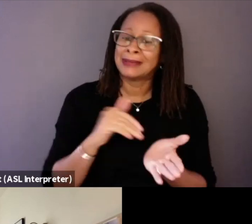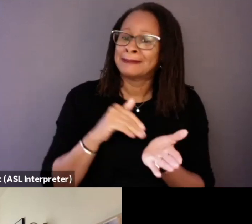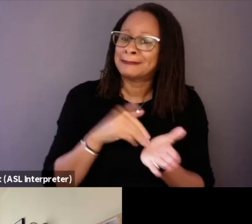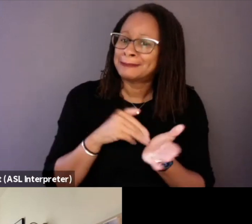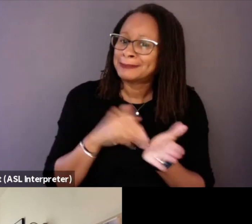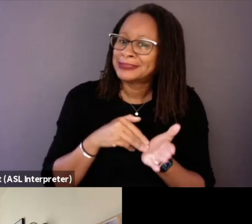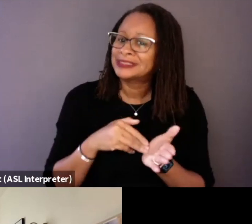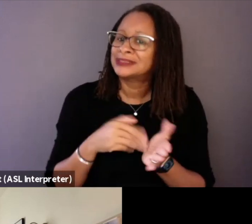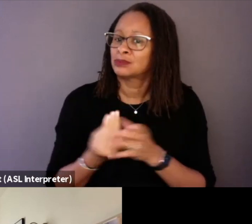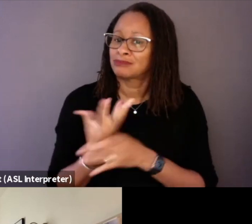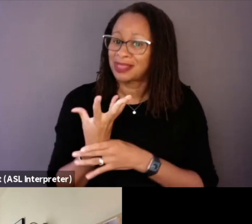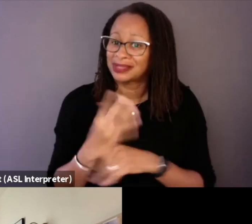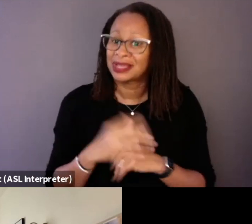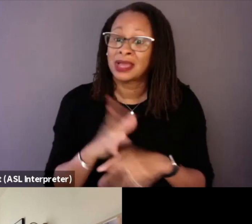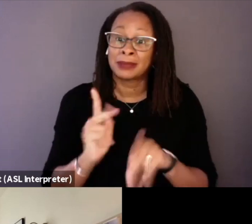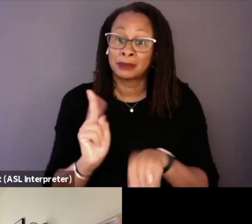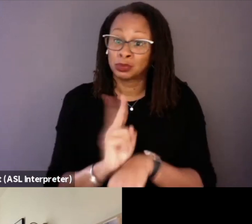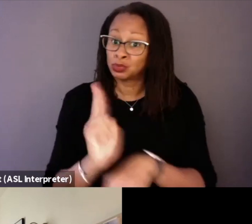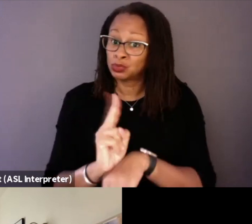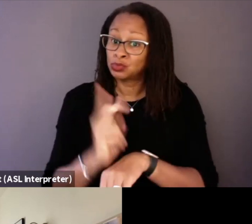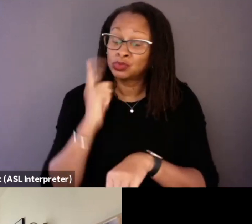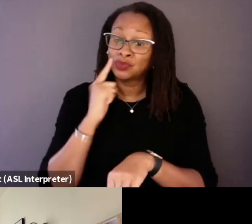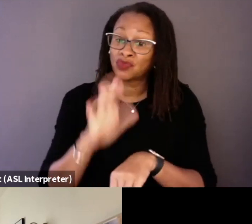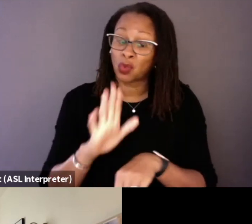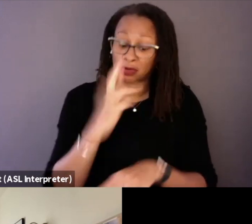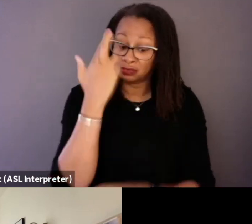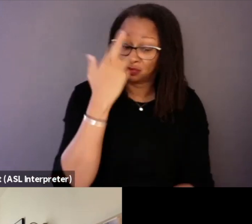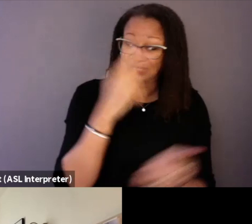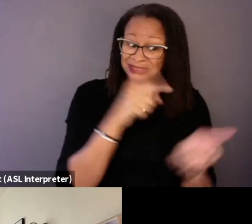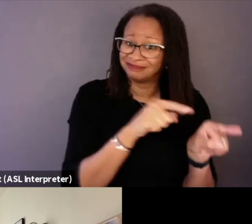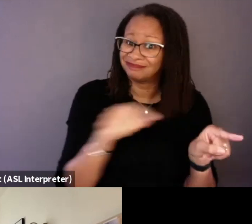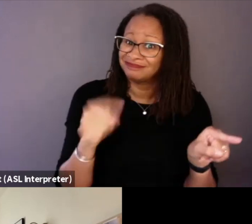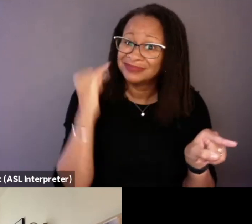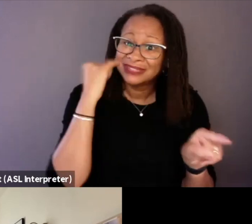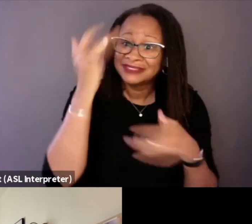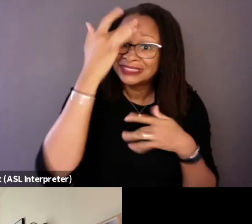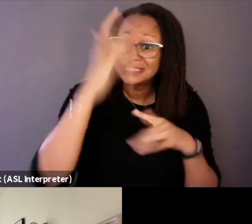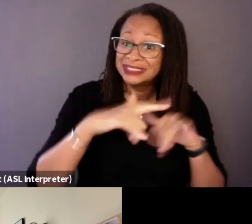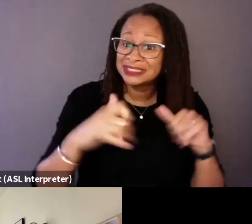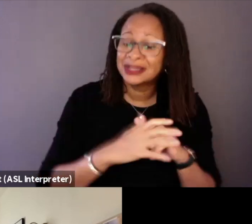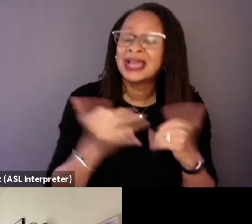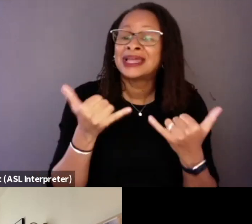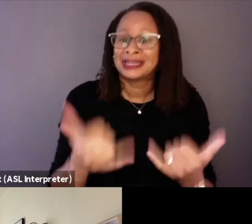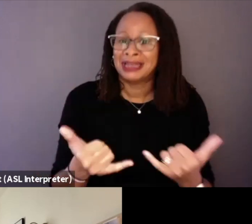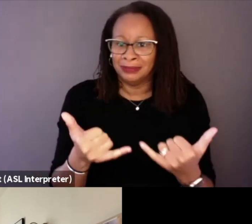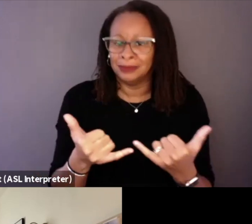that people use for those purposes, and now it was being commodified,